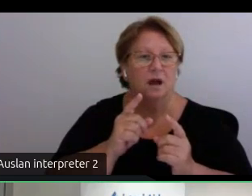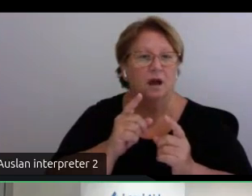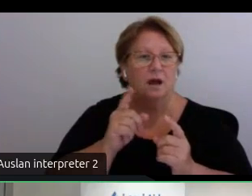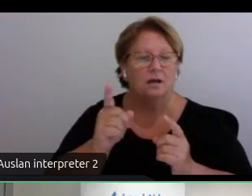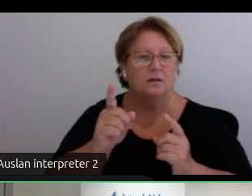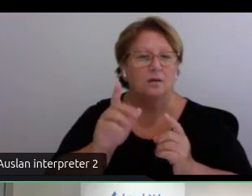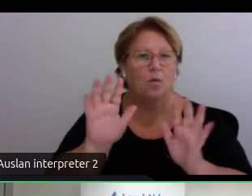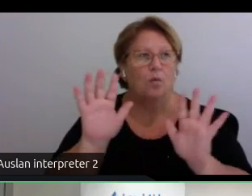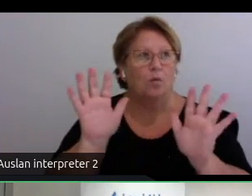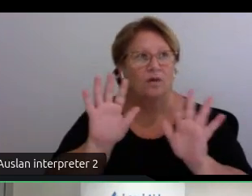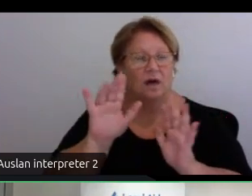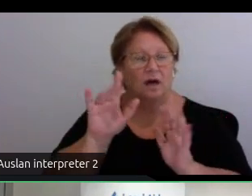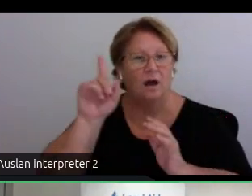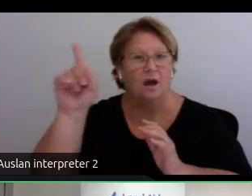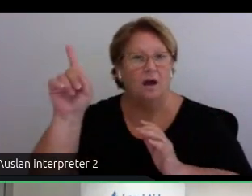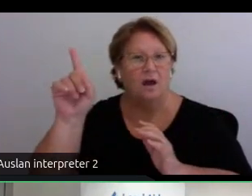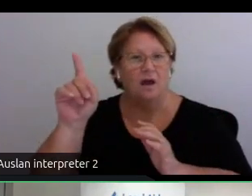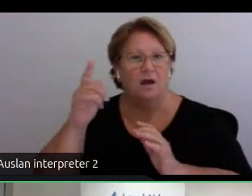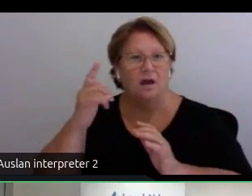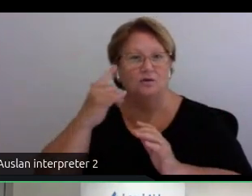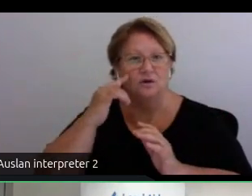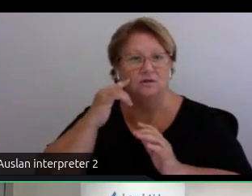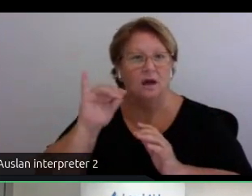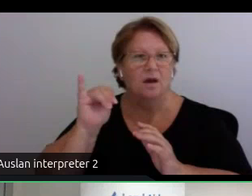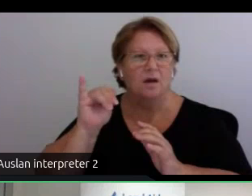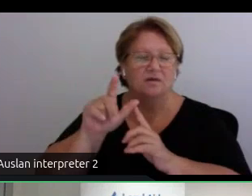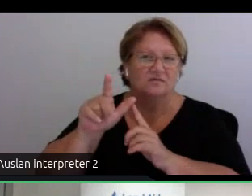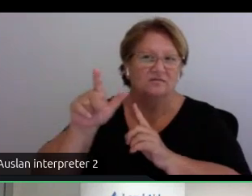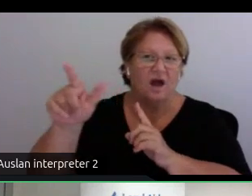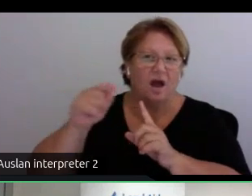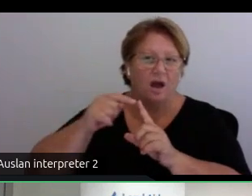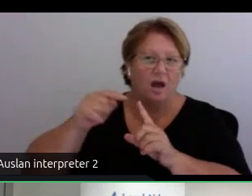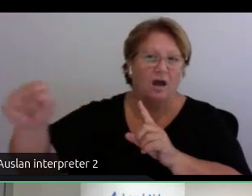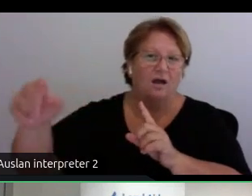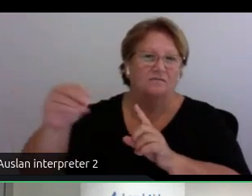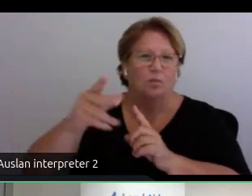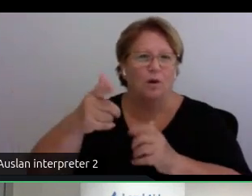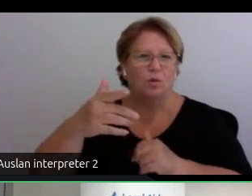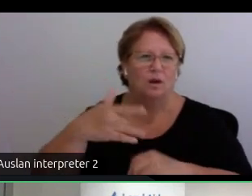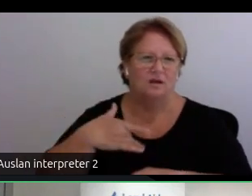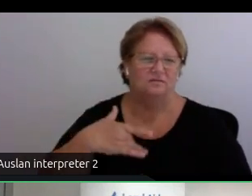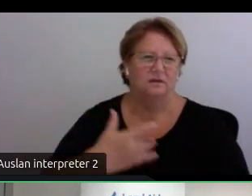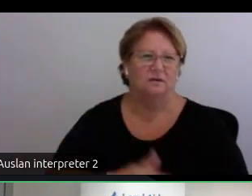that are done at weather stations might actually be a fair way away from your property. Yeah. Do